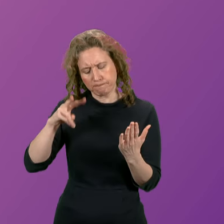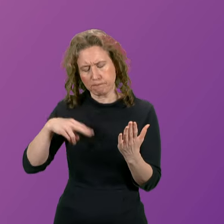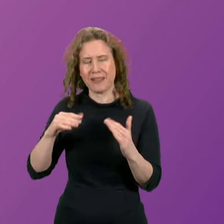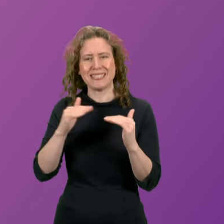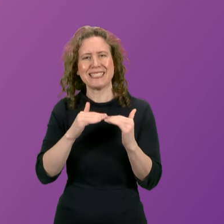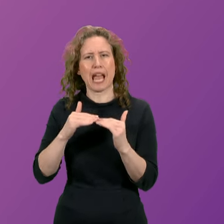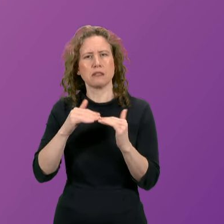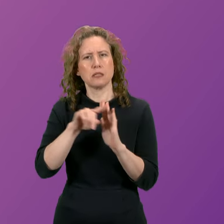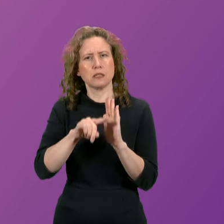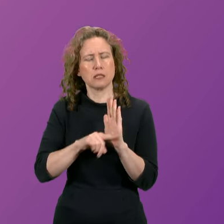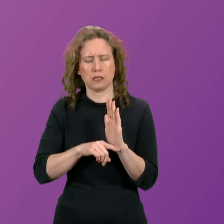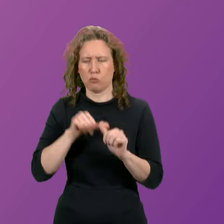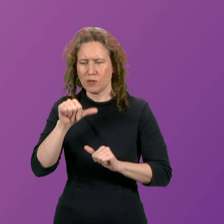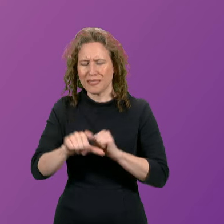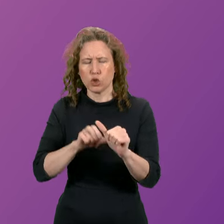Procedures and Public Appointments Committee,